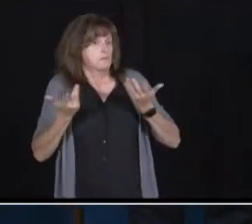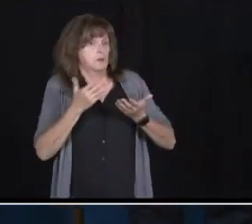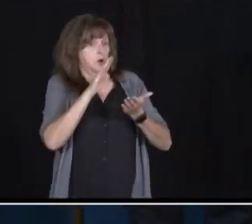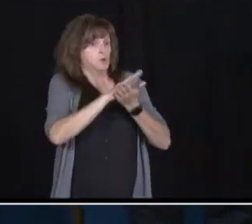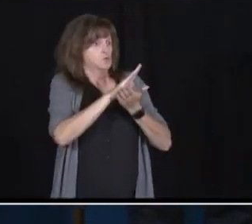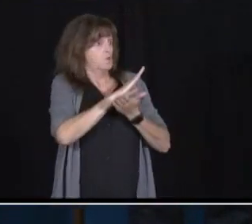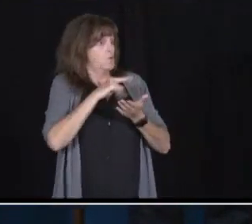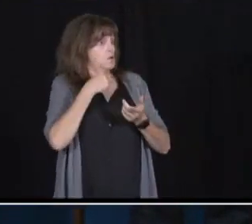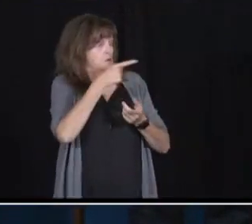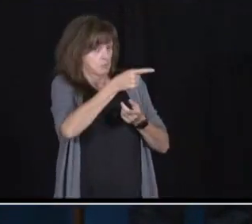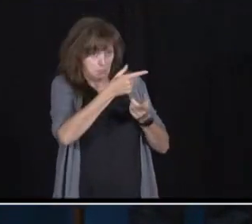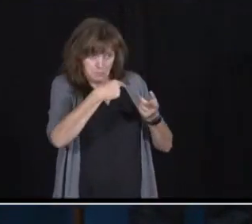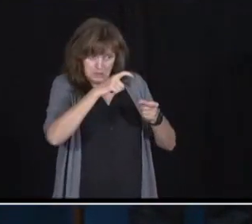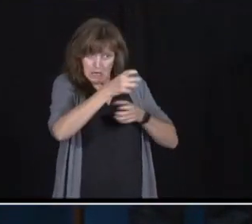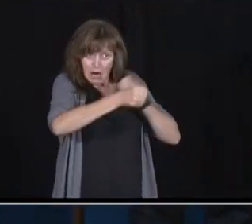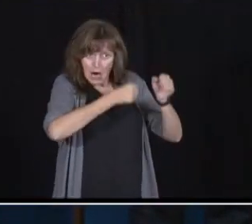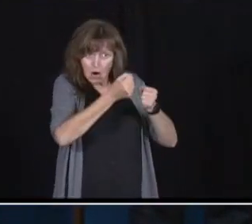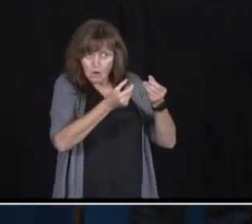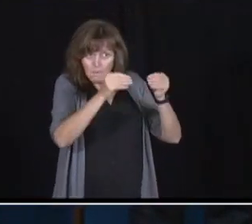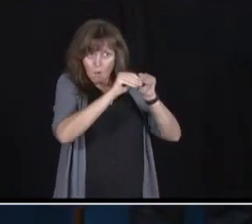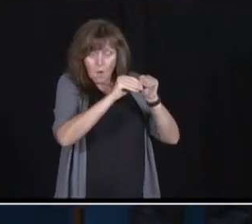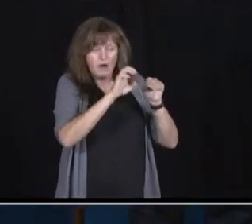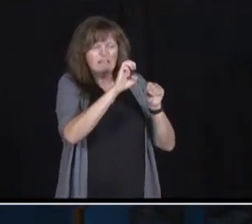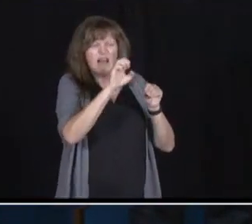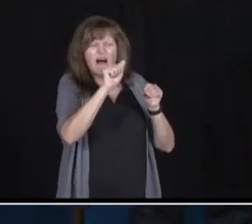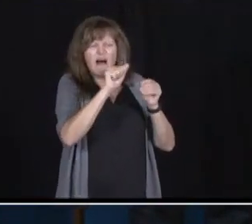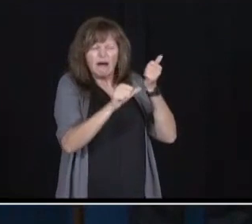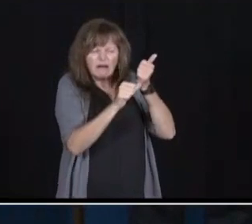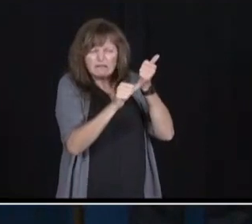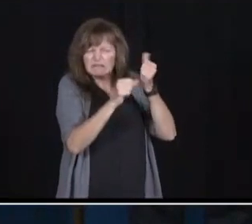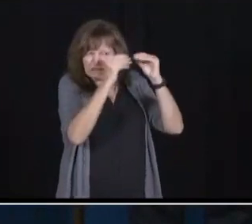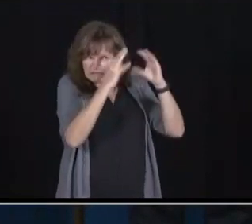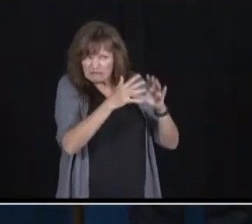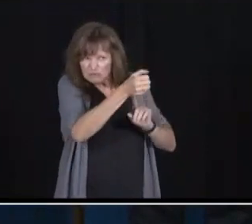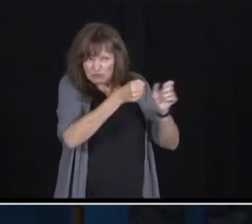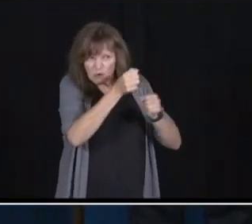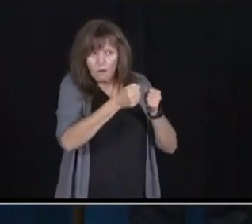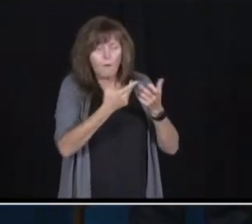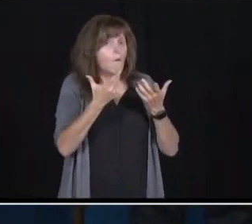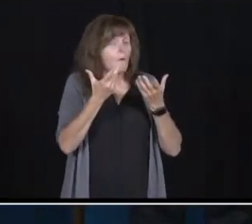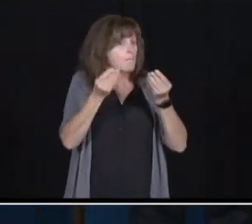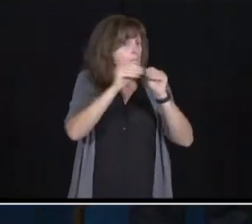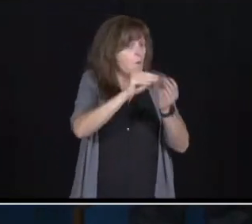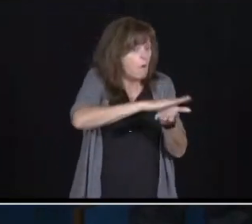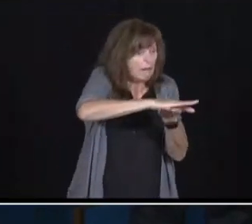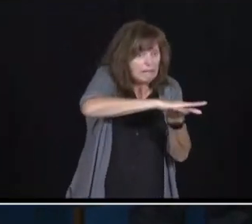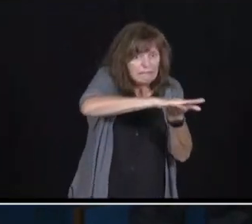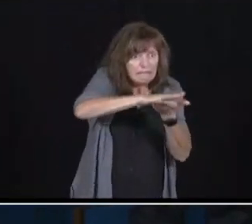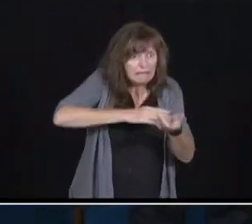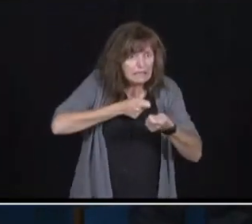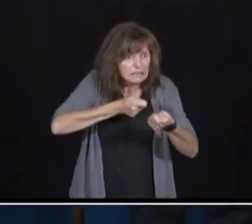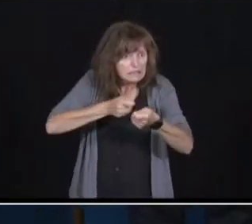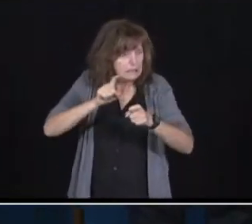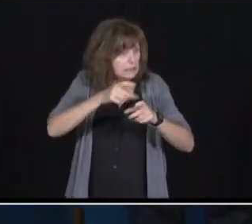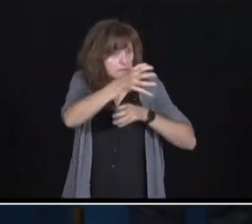to be used for other school board priorities to respond to the challenge. Meaning if school boards-identified for example, that more educators are more EA's